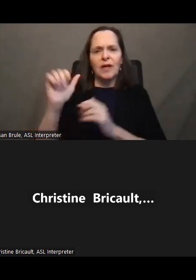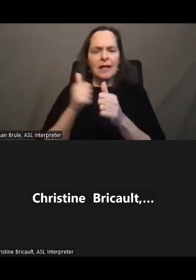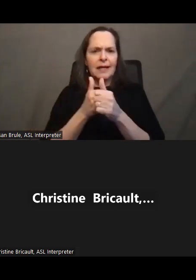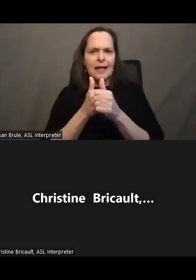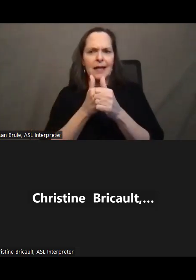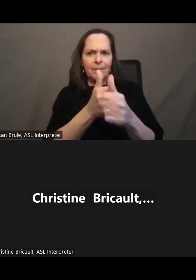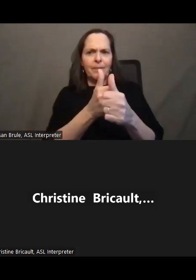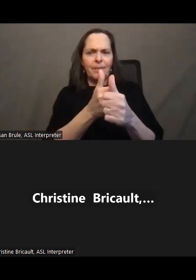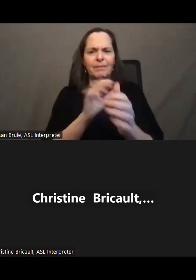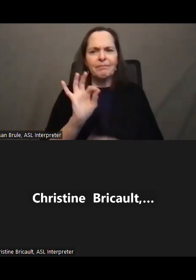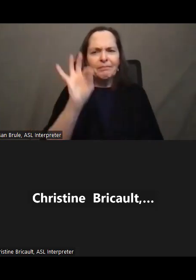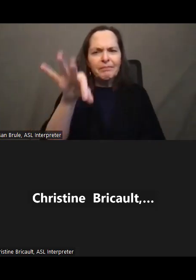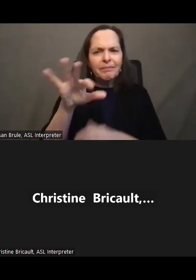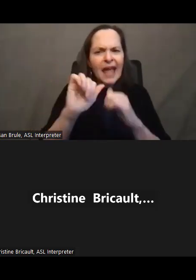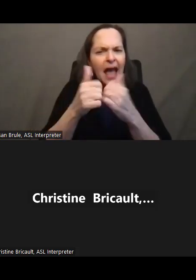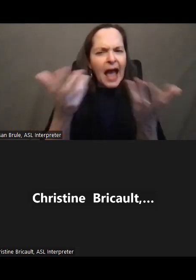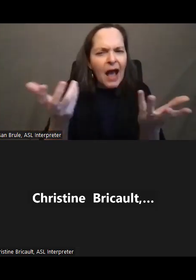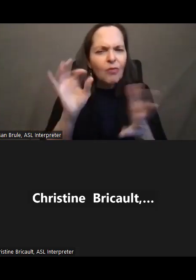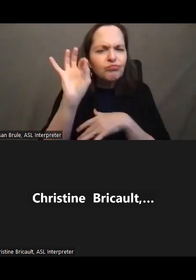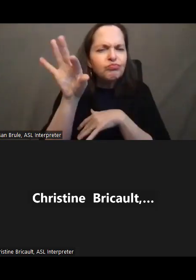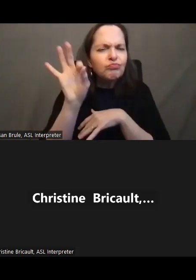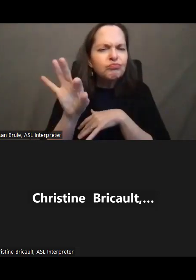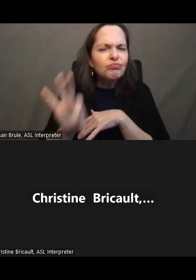nondiscrimination statement in all of your municipal facilities,